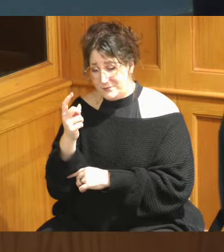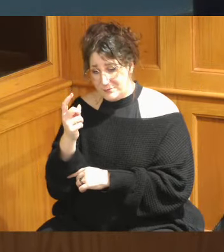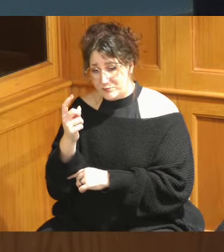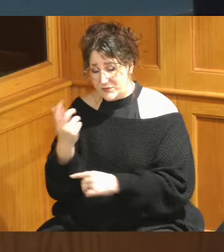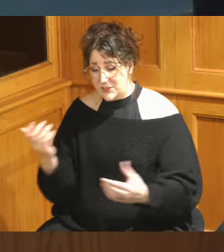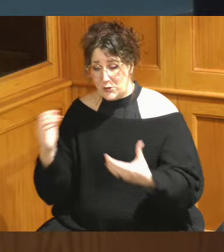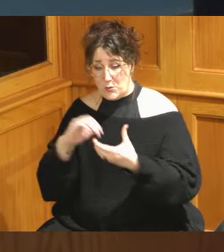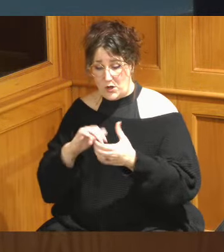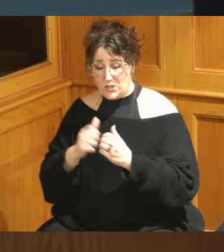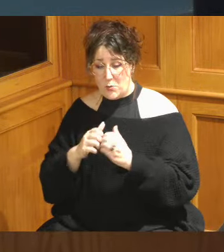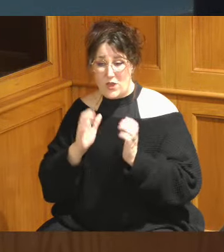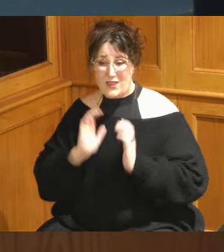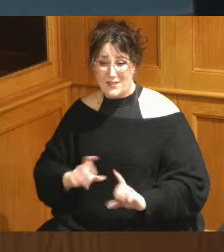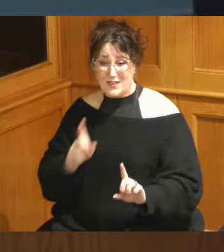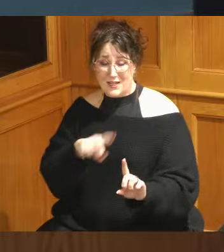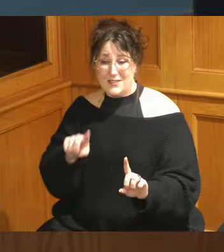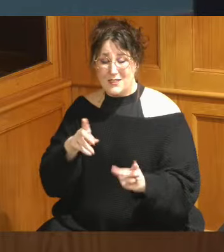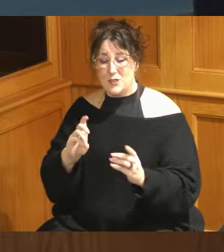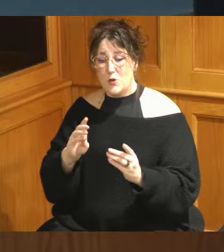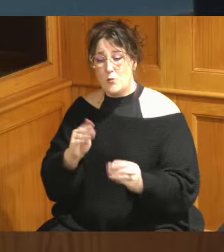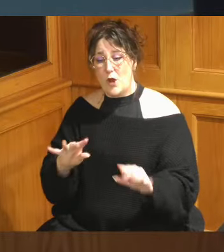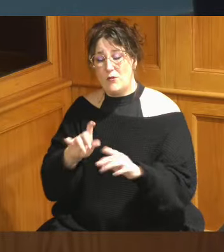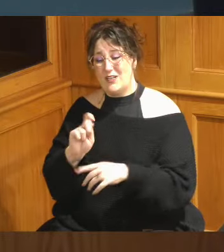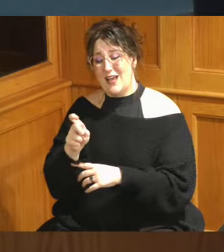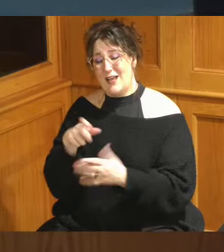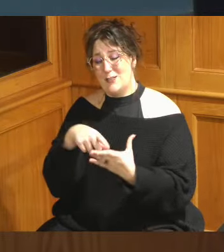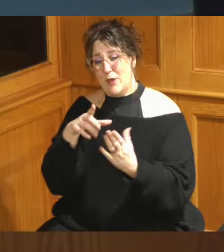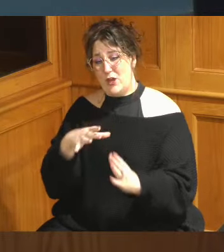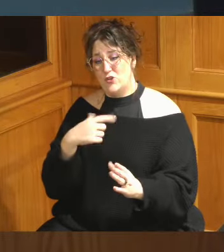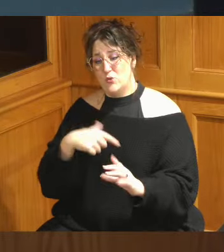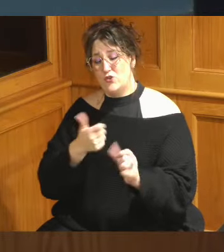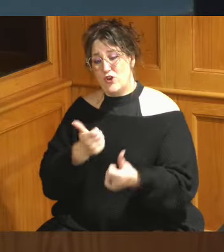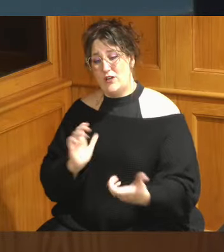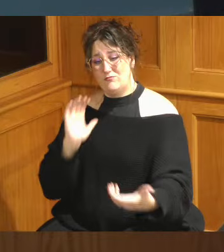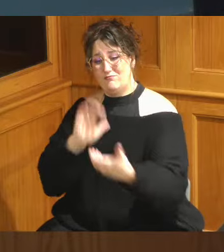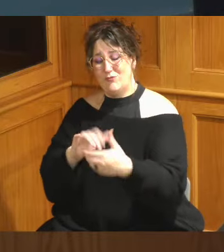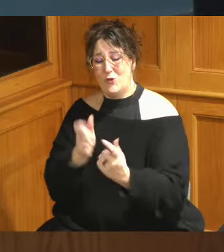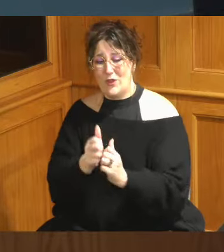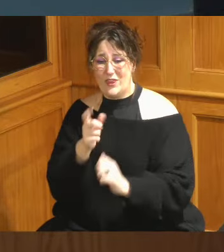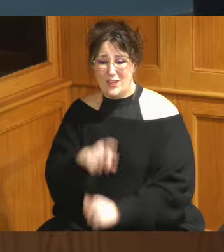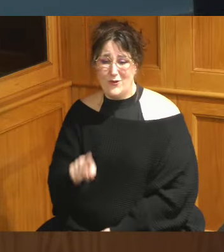with the citizens and property taxpayers in this in this area. and then the uncertainty